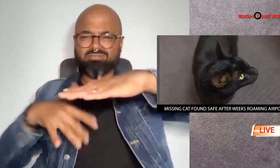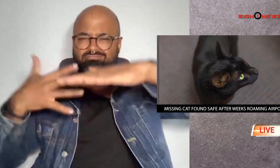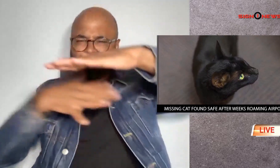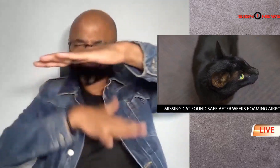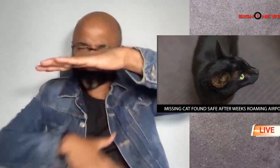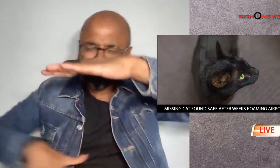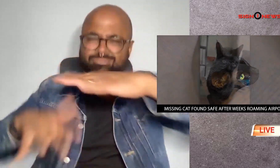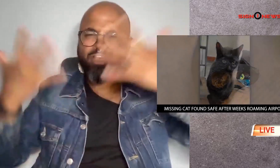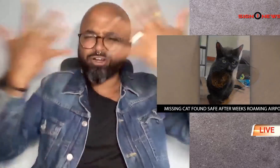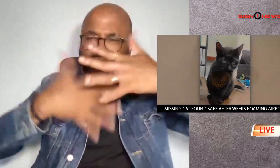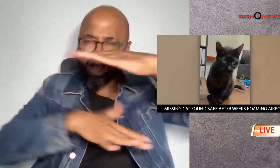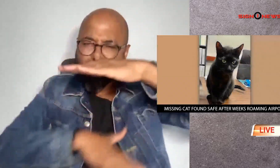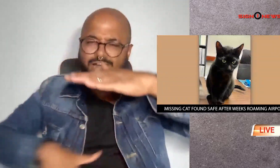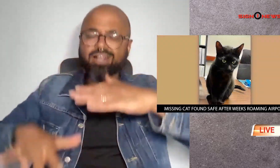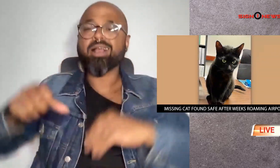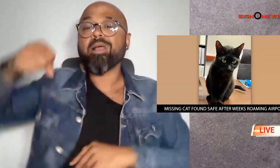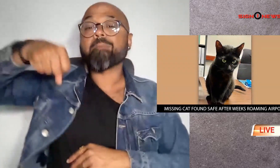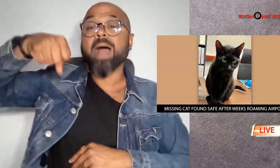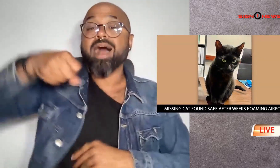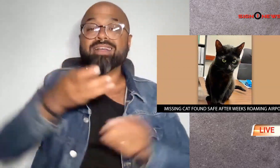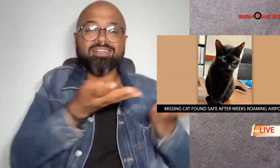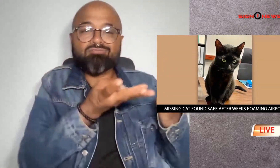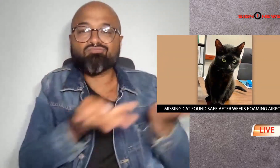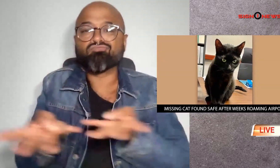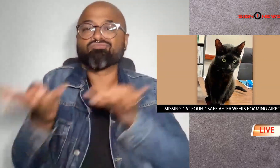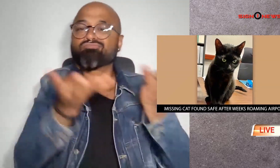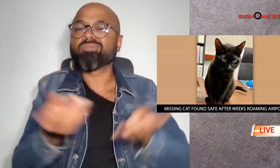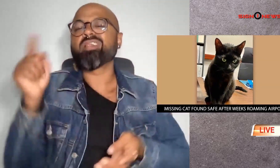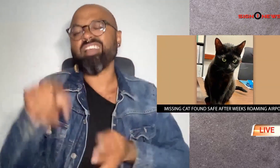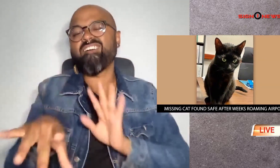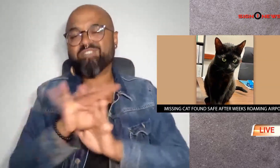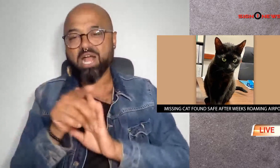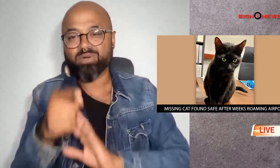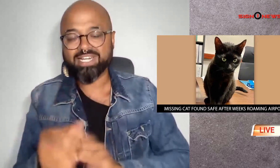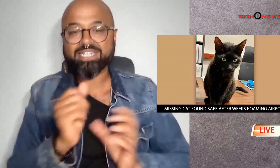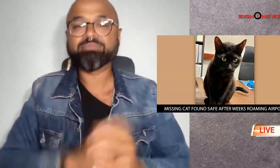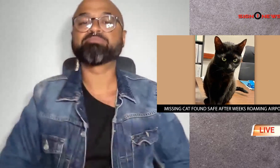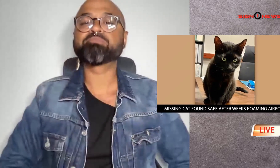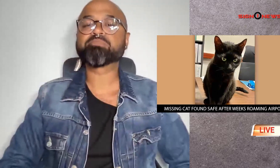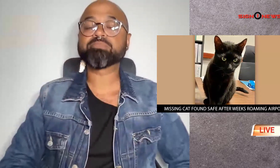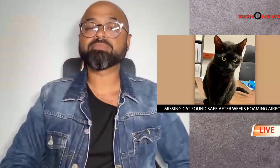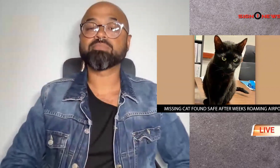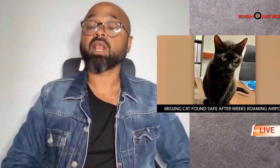found hiding in the darkness of the underground part of the airport where conveyor belts move